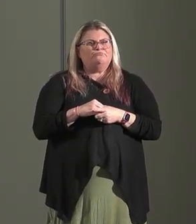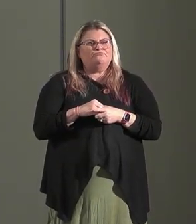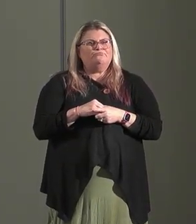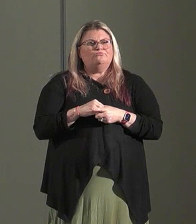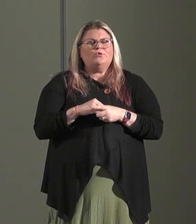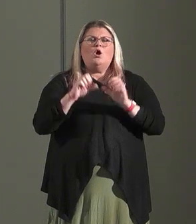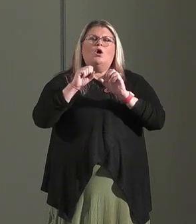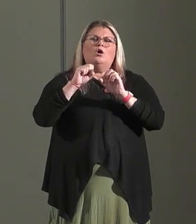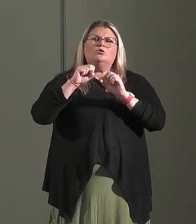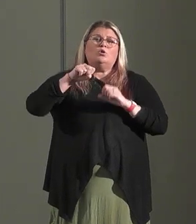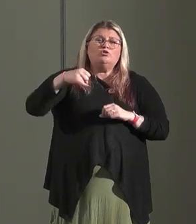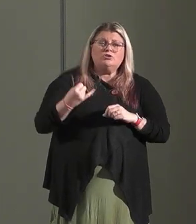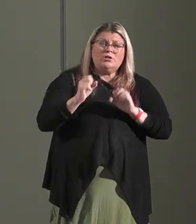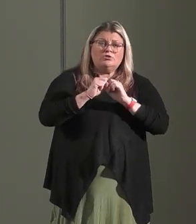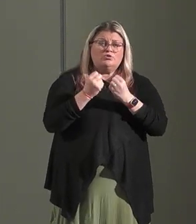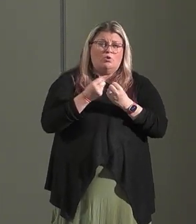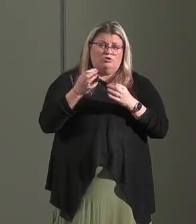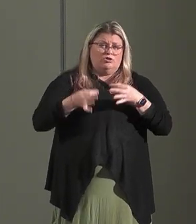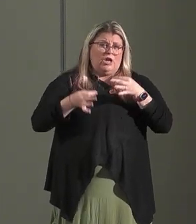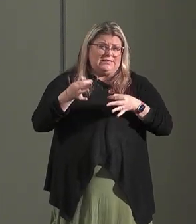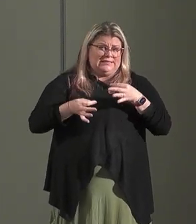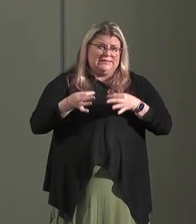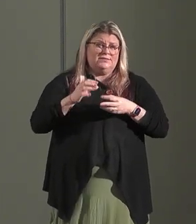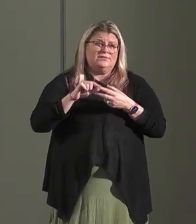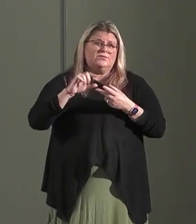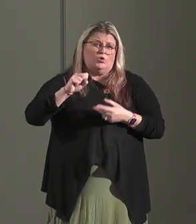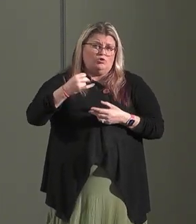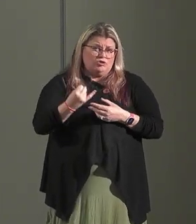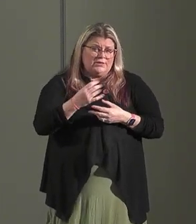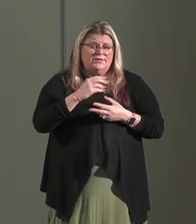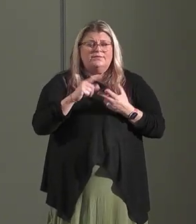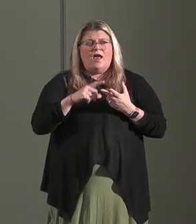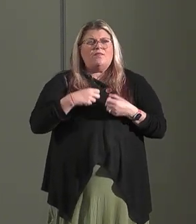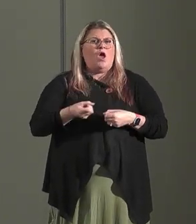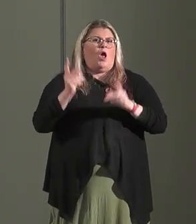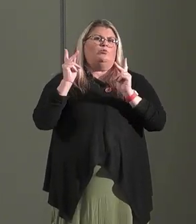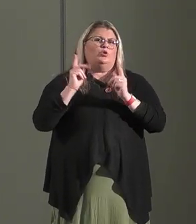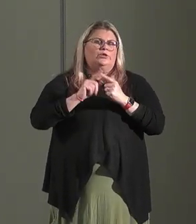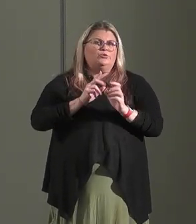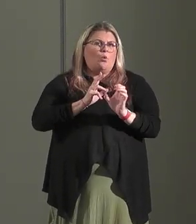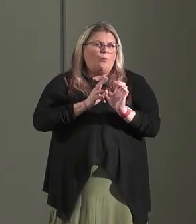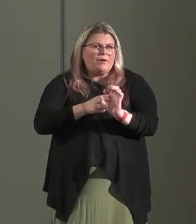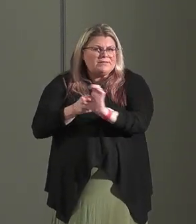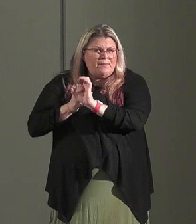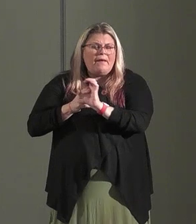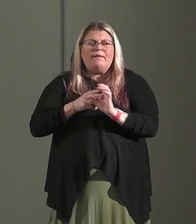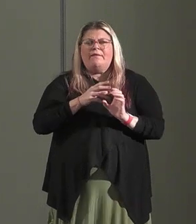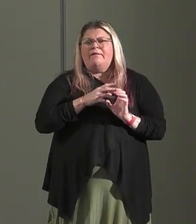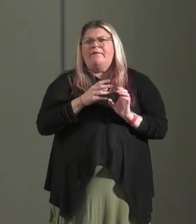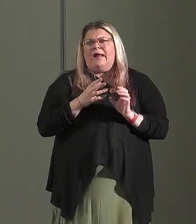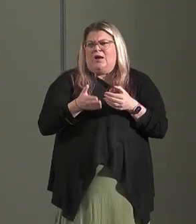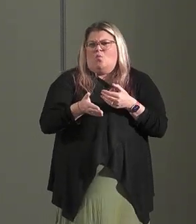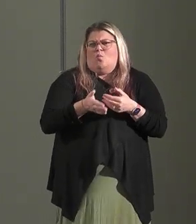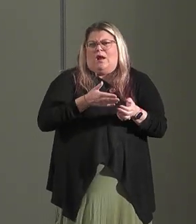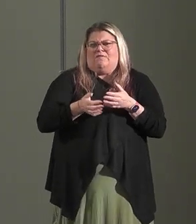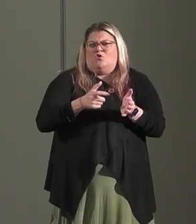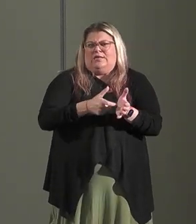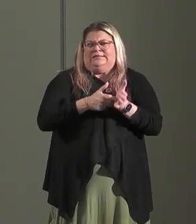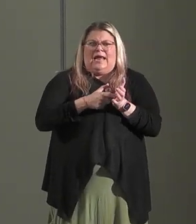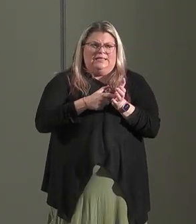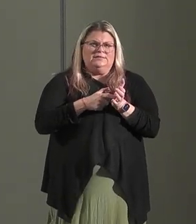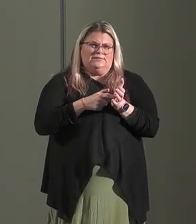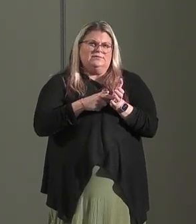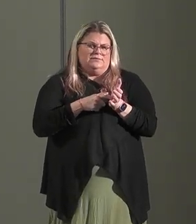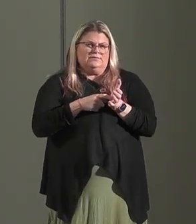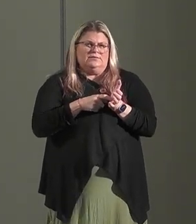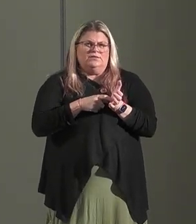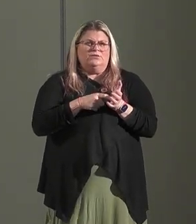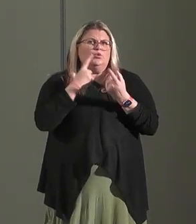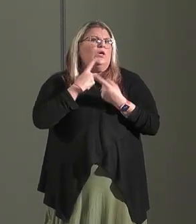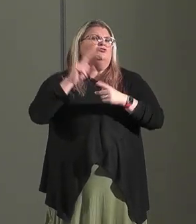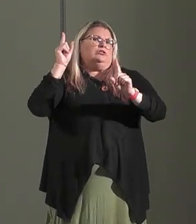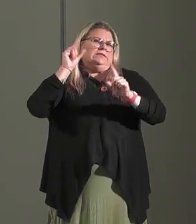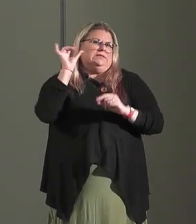justice and the opportunities to participate. And whatever really it takes to achieve that.